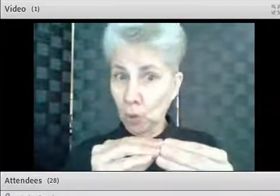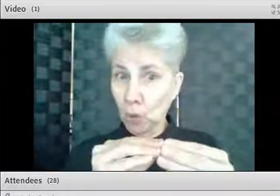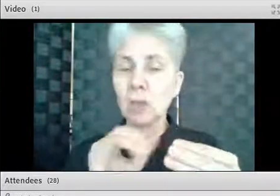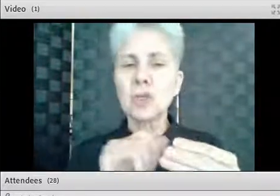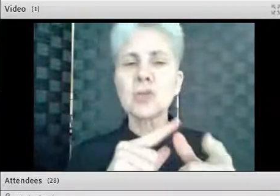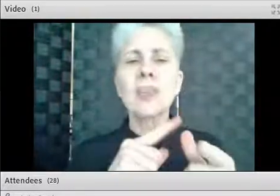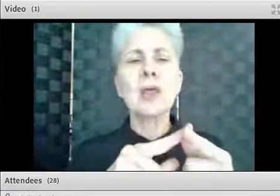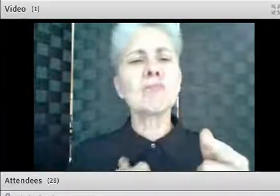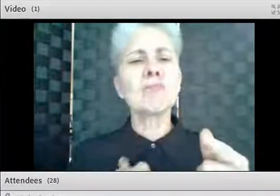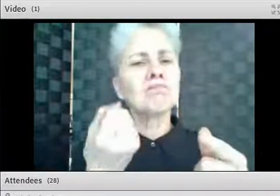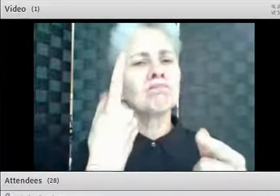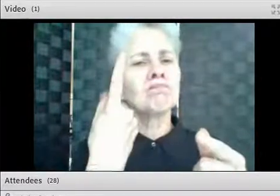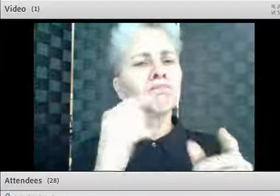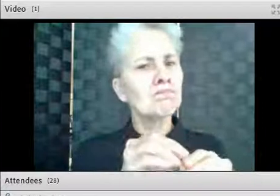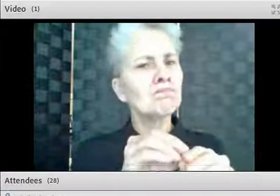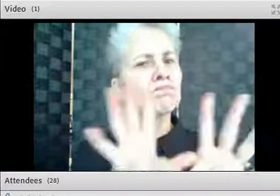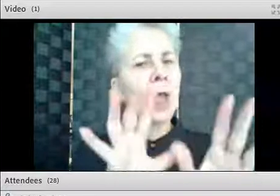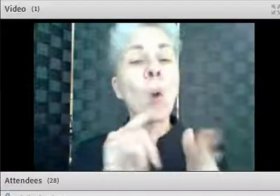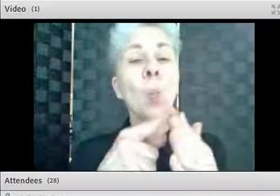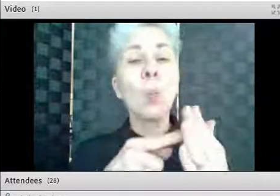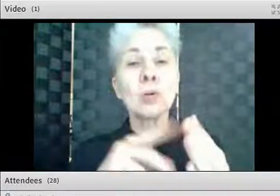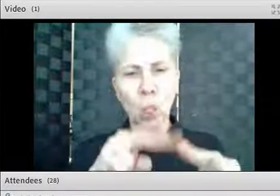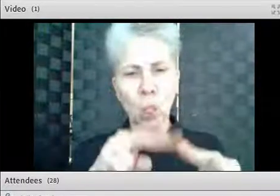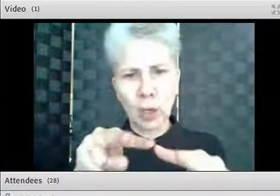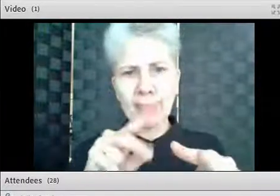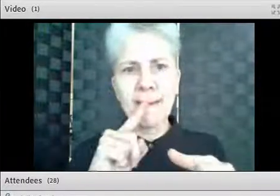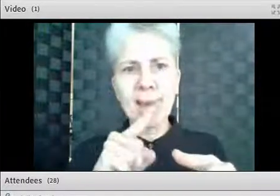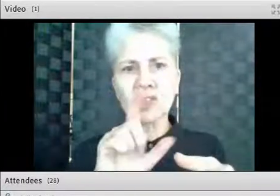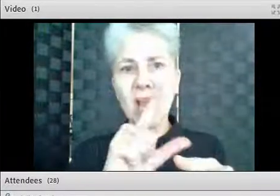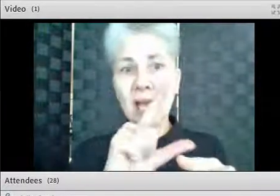of what you're looking at in the actual LCC schedules, okay?